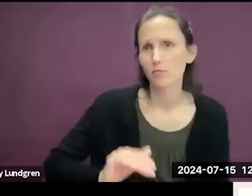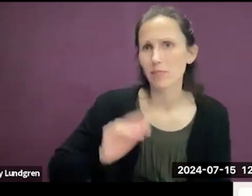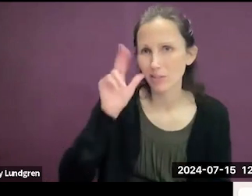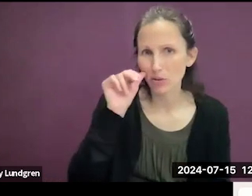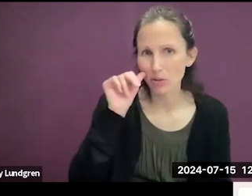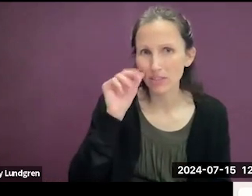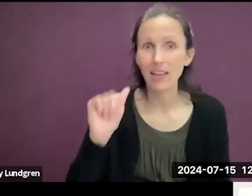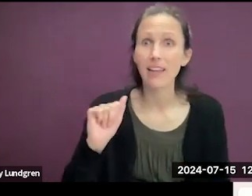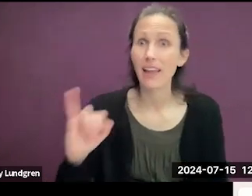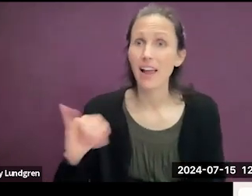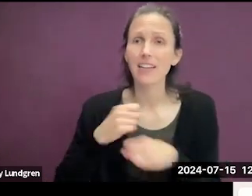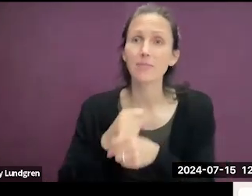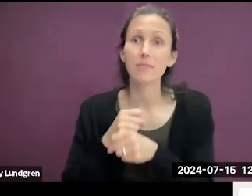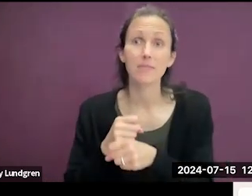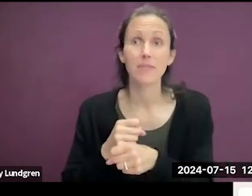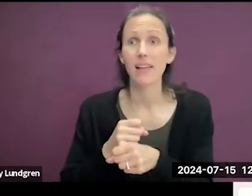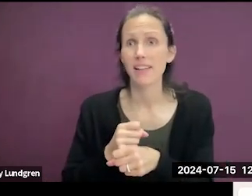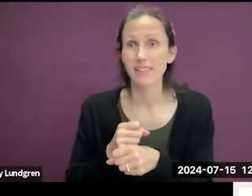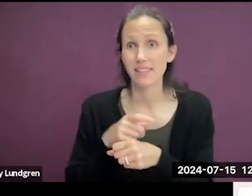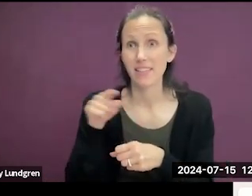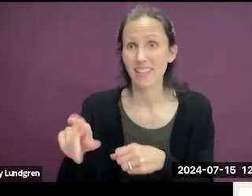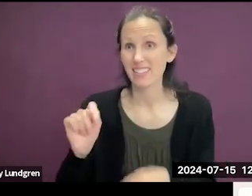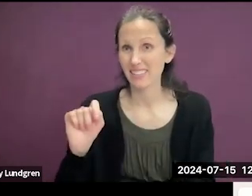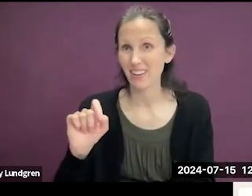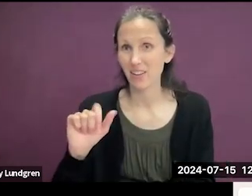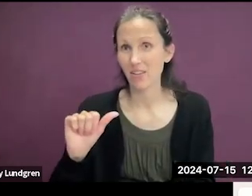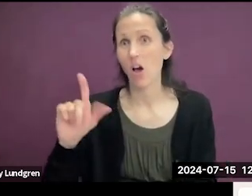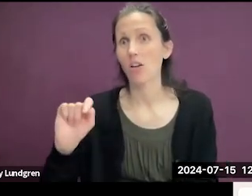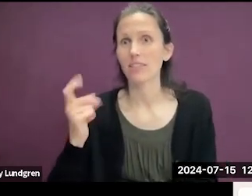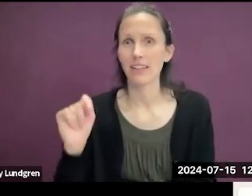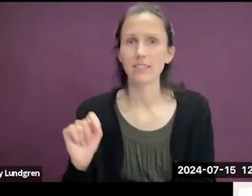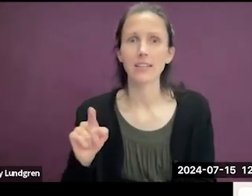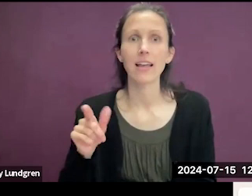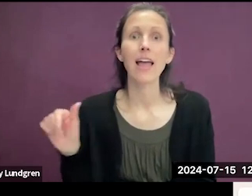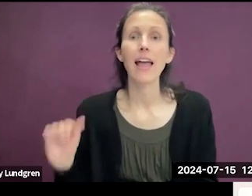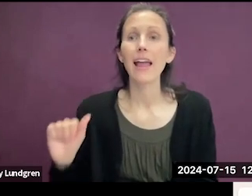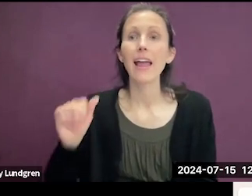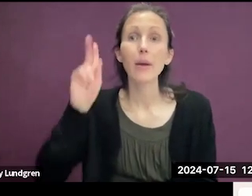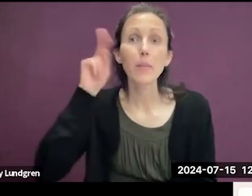AI generated the following alt-text: a pony being carried by a person.